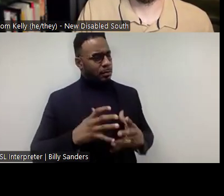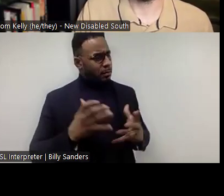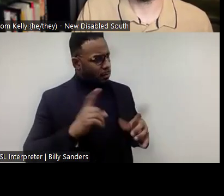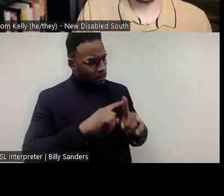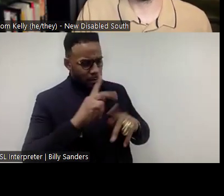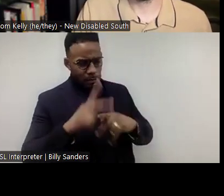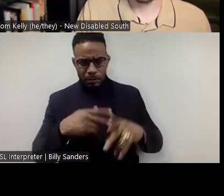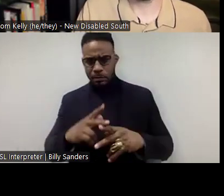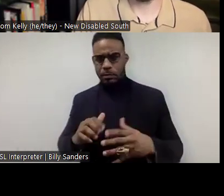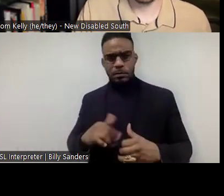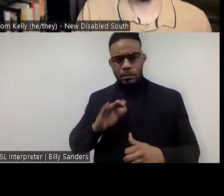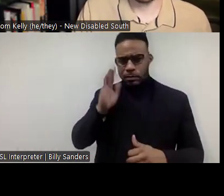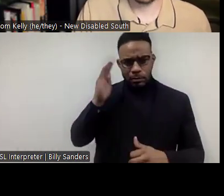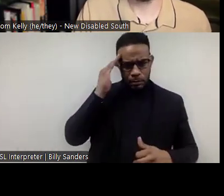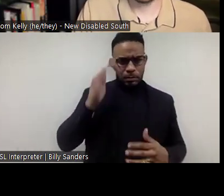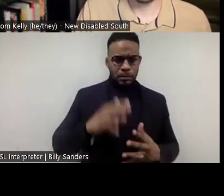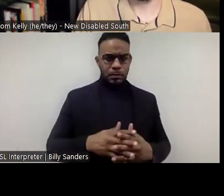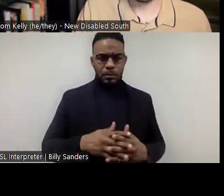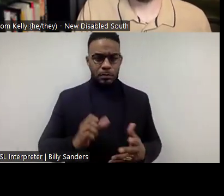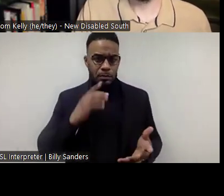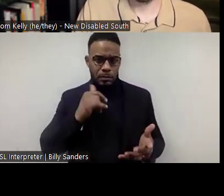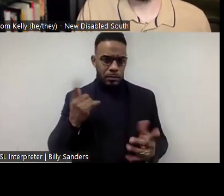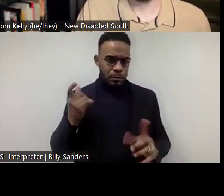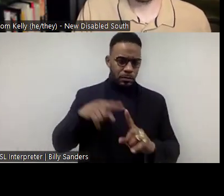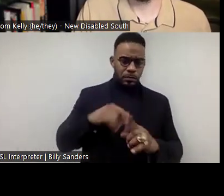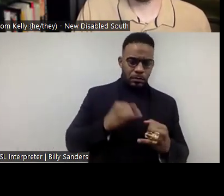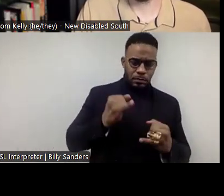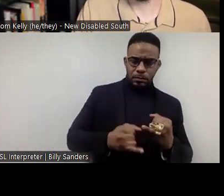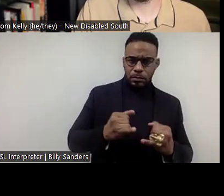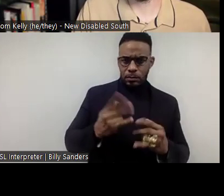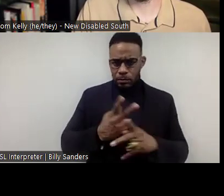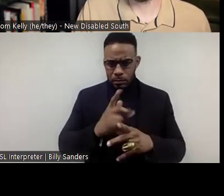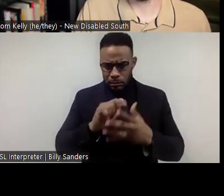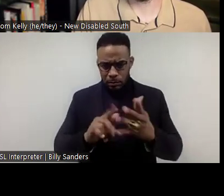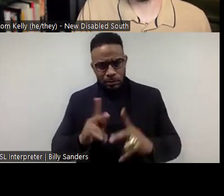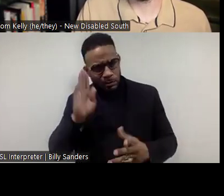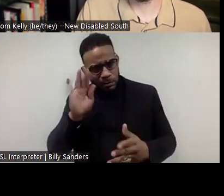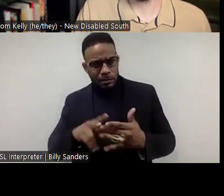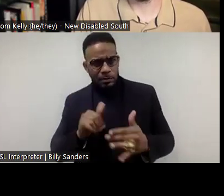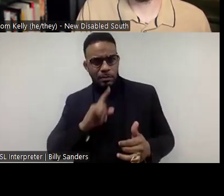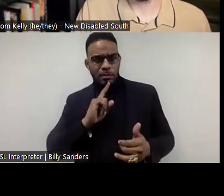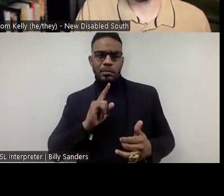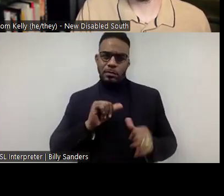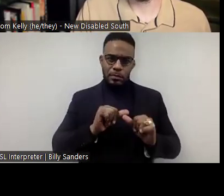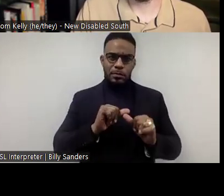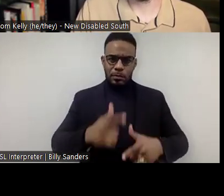this world of disabled people, that means a heck of a lot of people we're never going to know, you're never going to